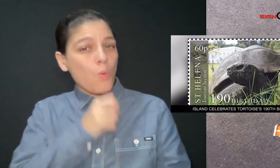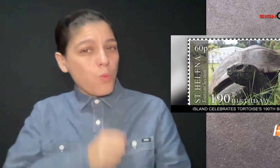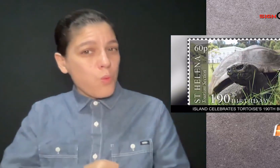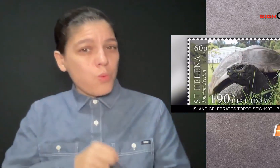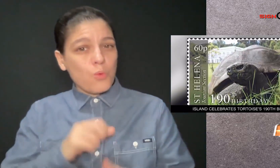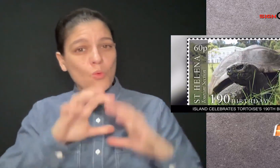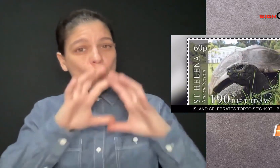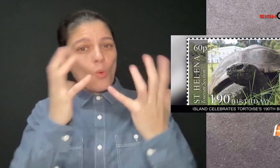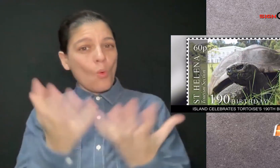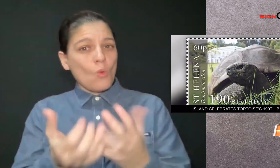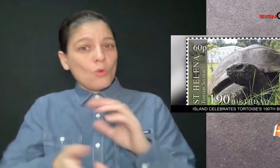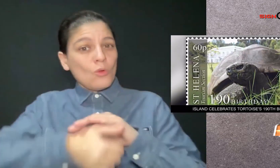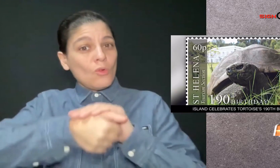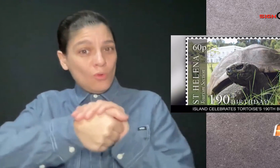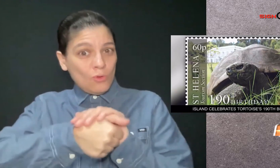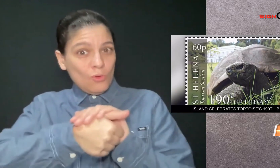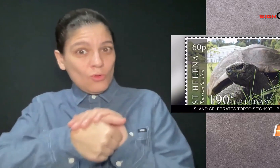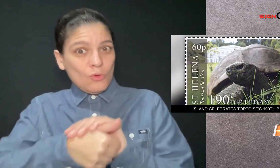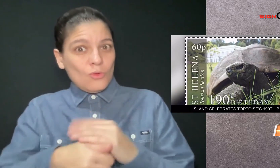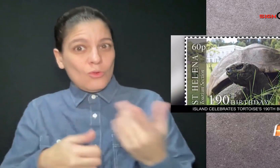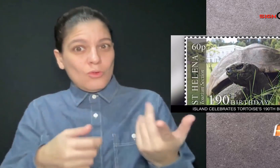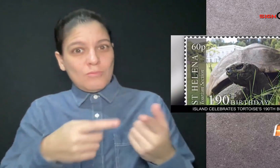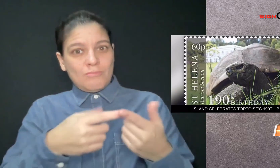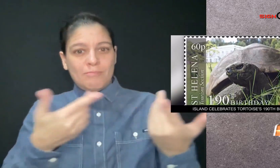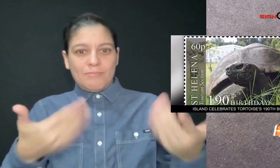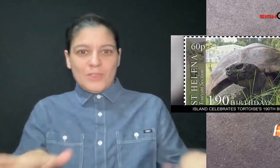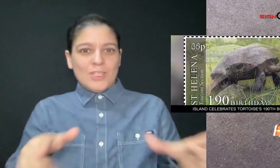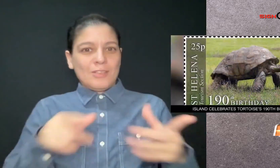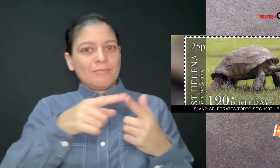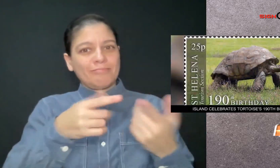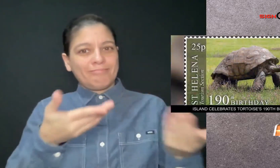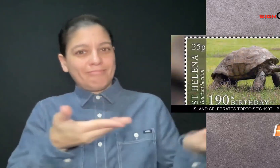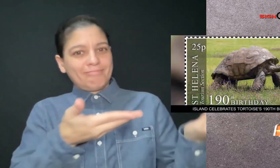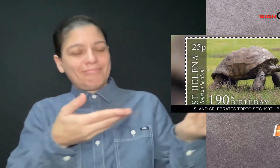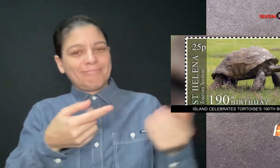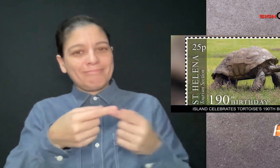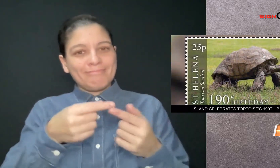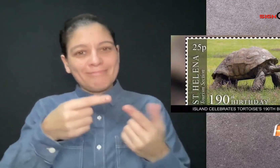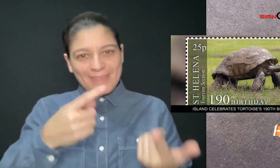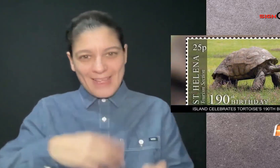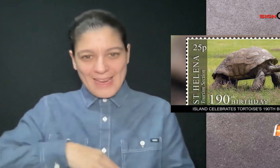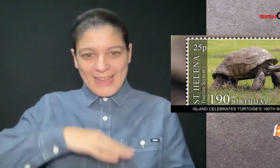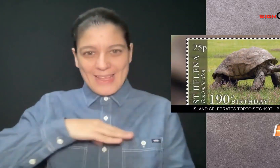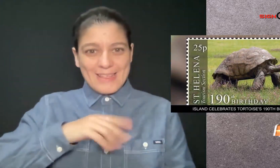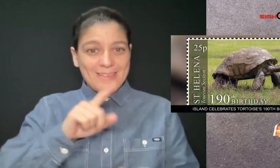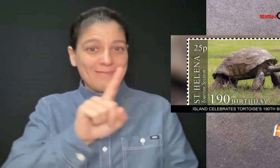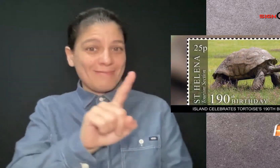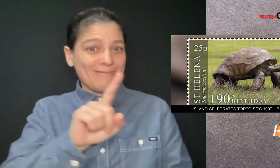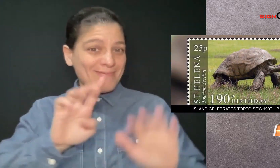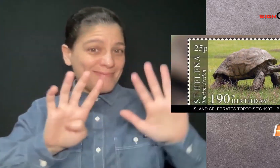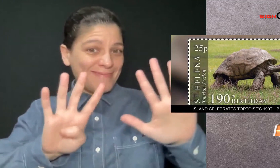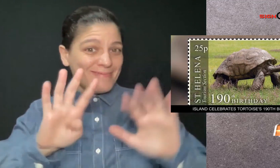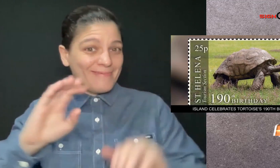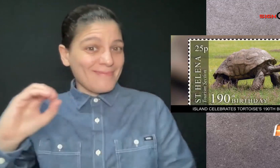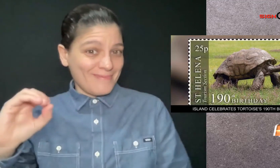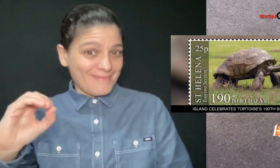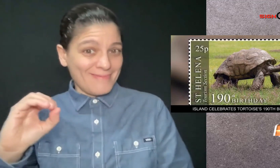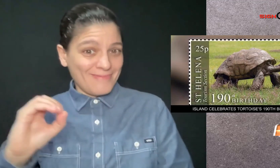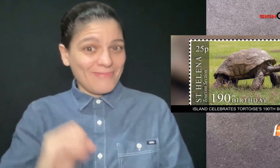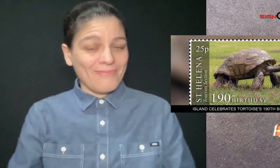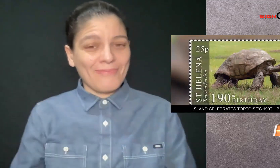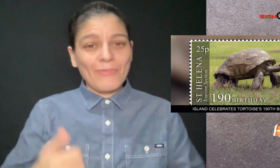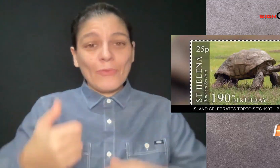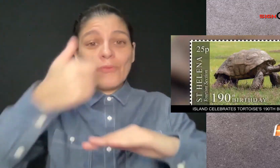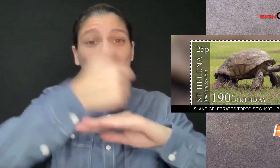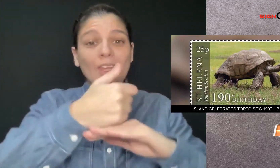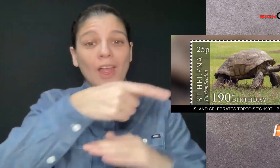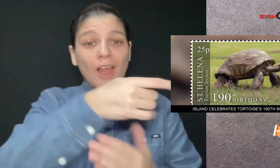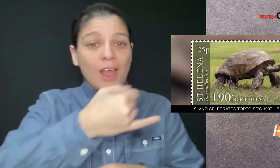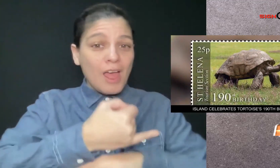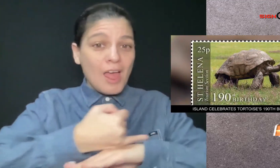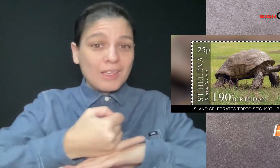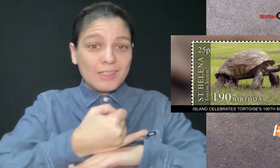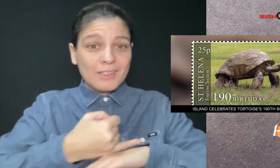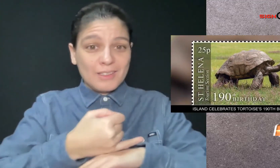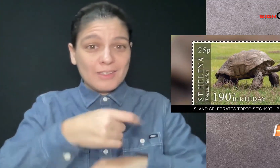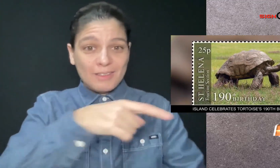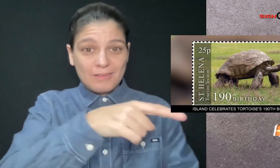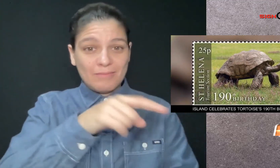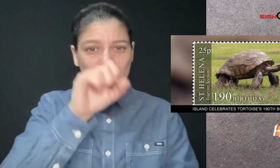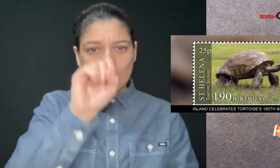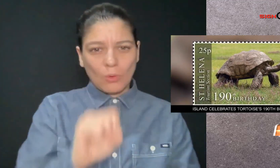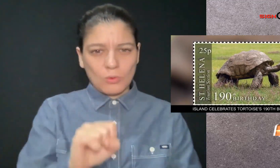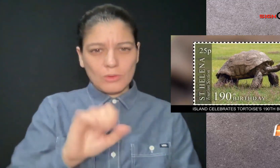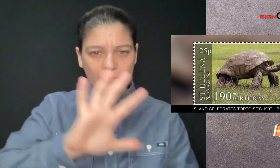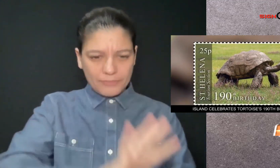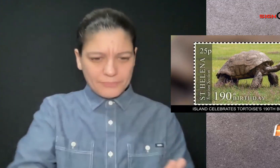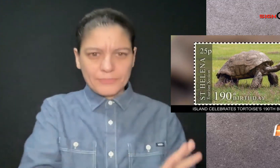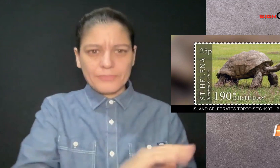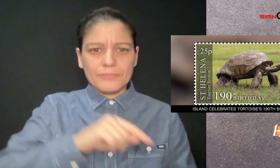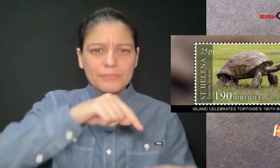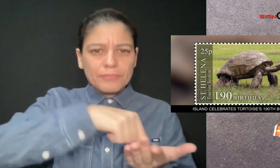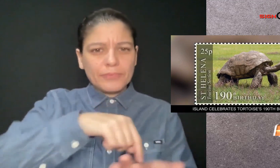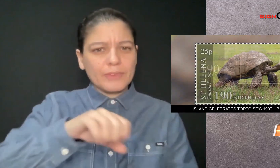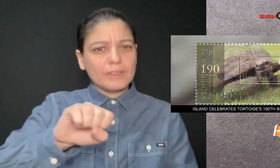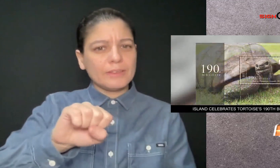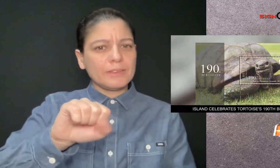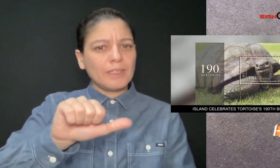a series of commemorative stamps to mark his 190th birthday